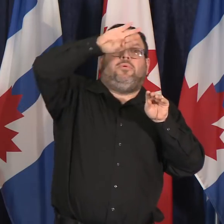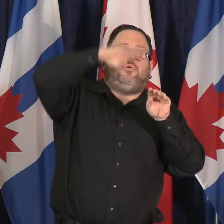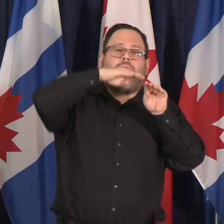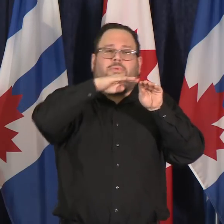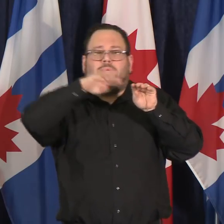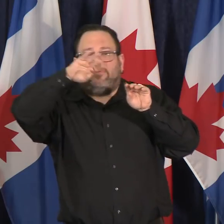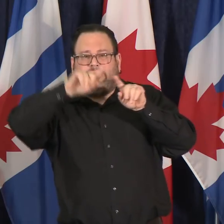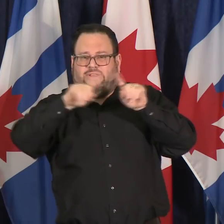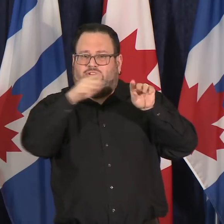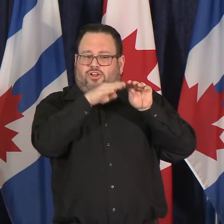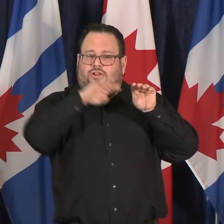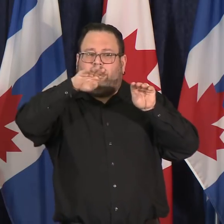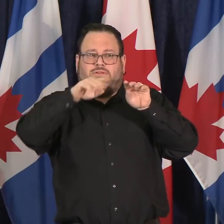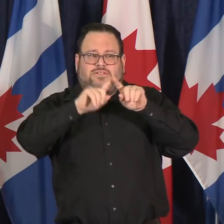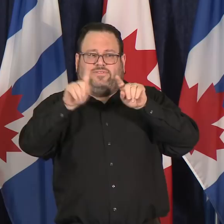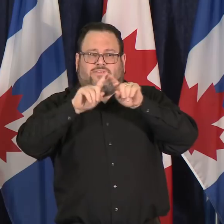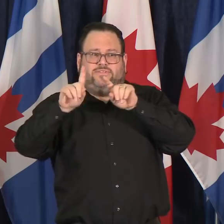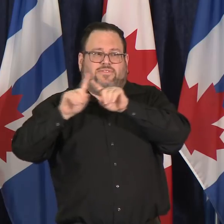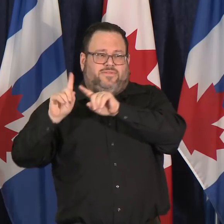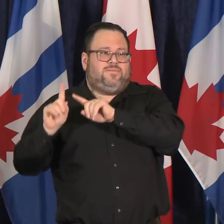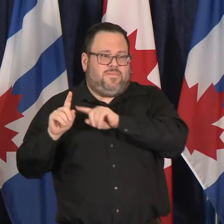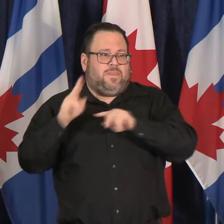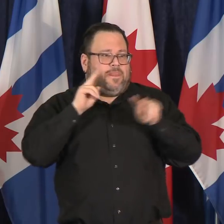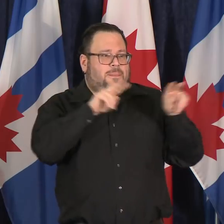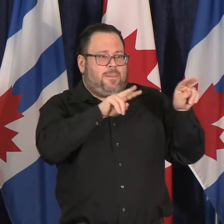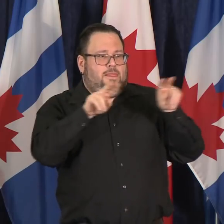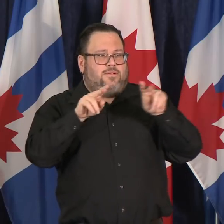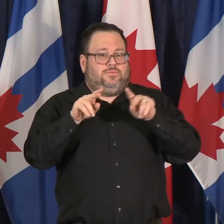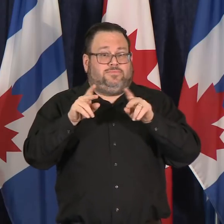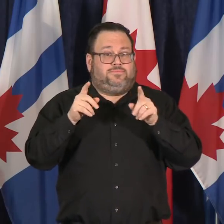of social distancing that's the story we've seen from other jurisdictions